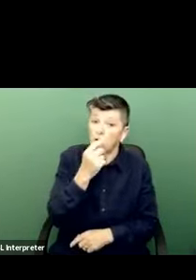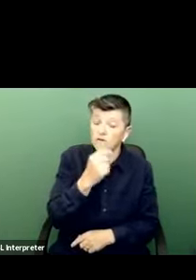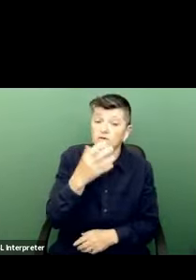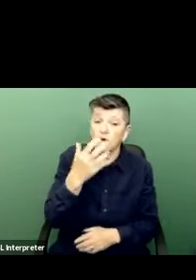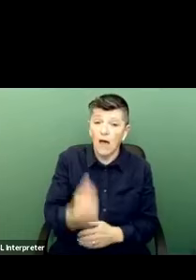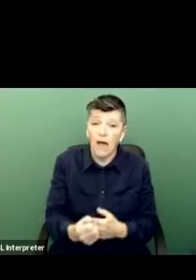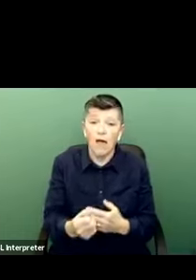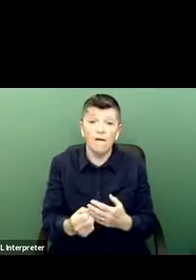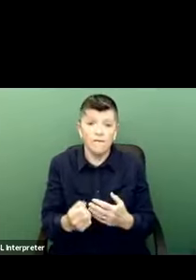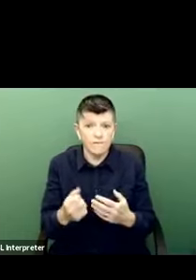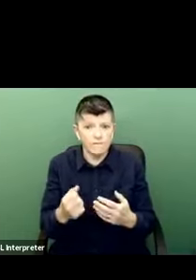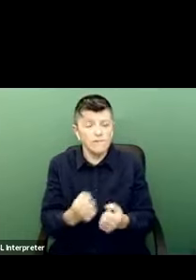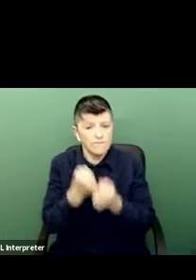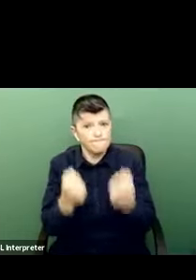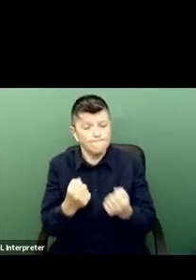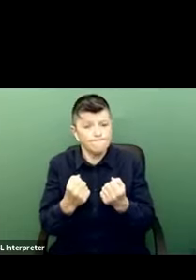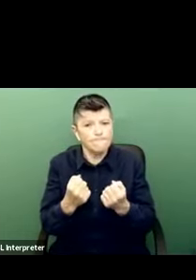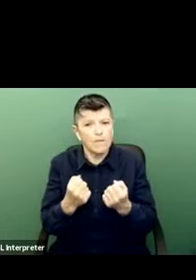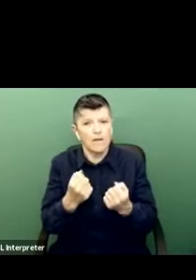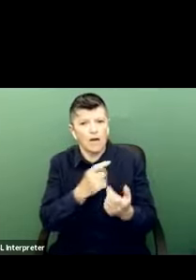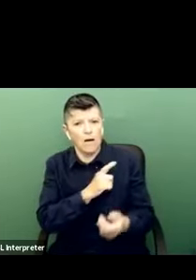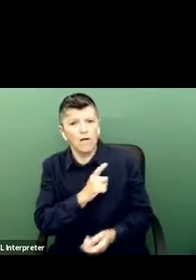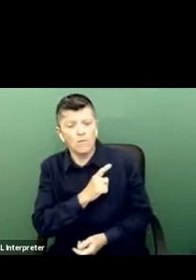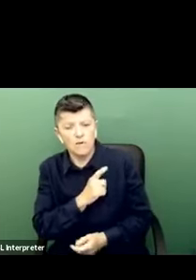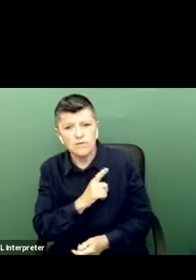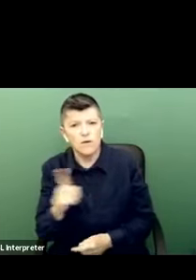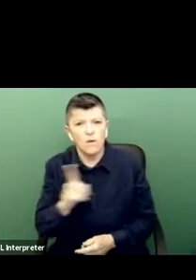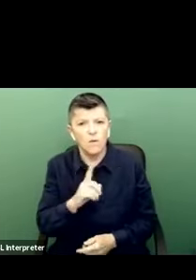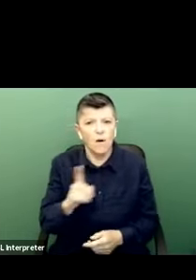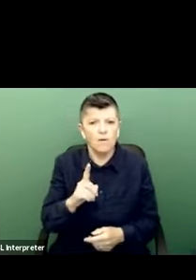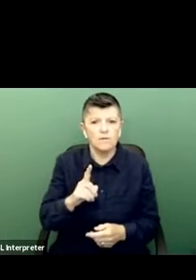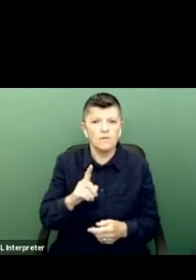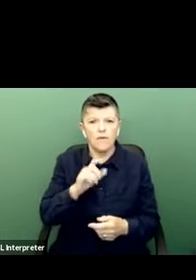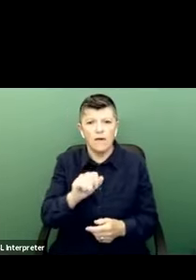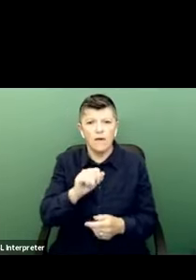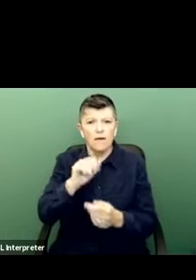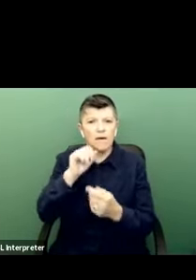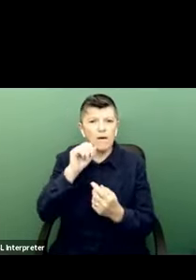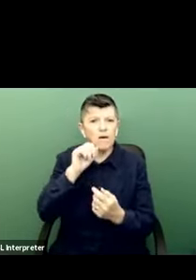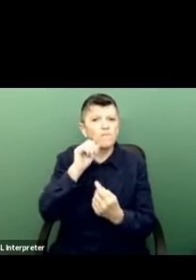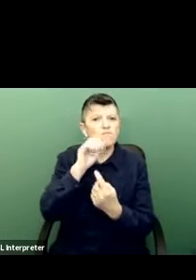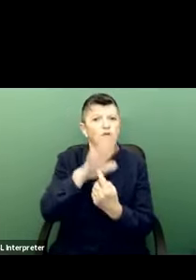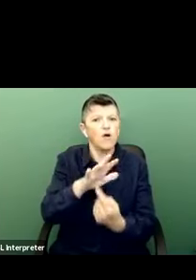vindicated by legislation rather legislation may draw on them,